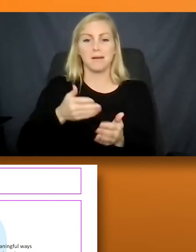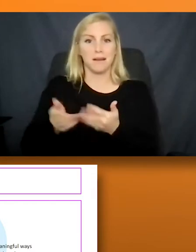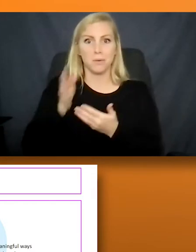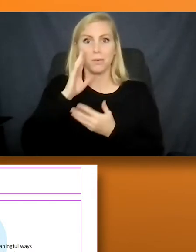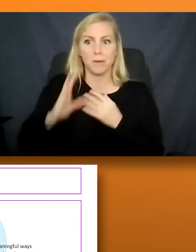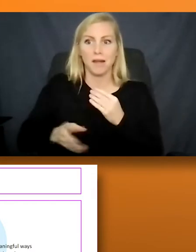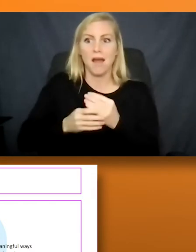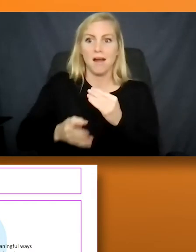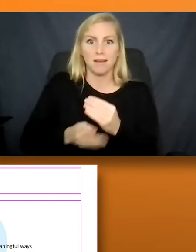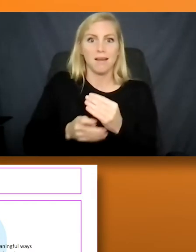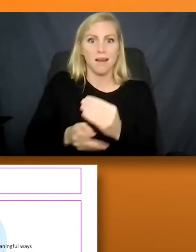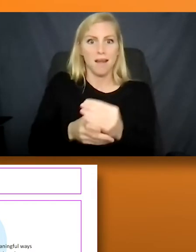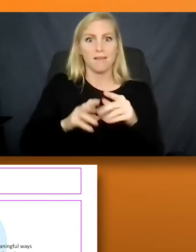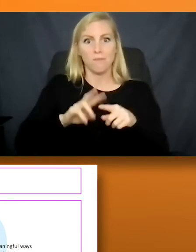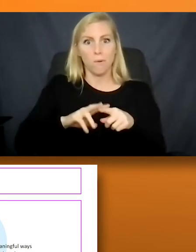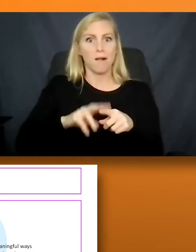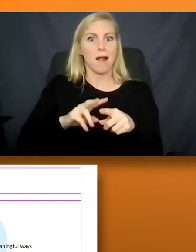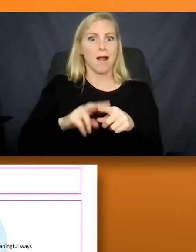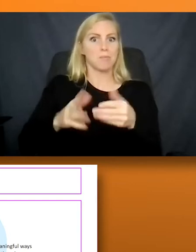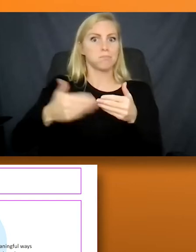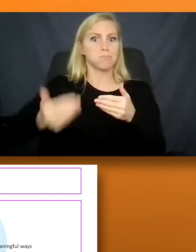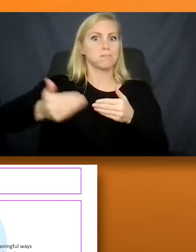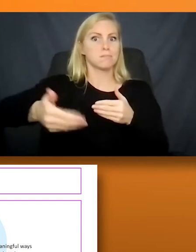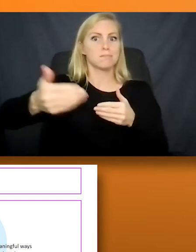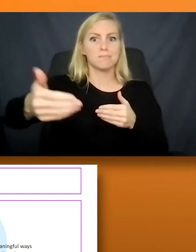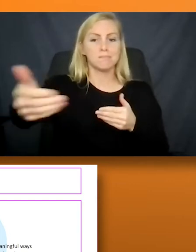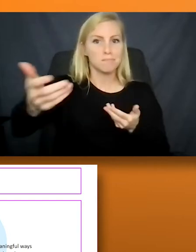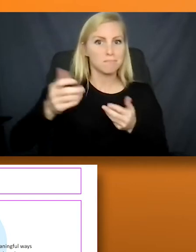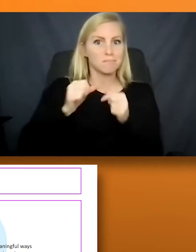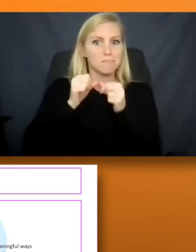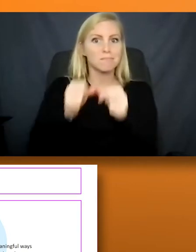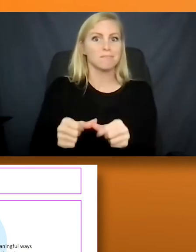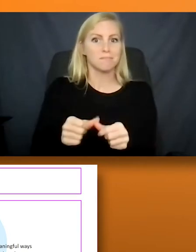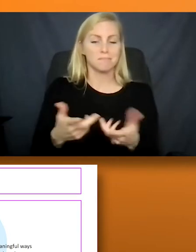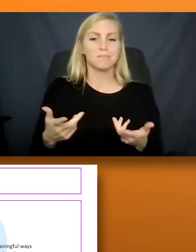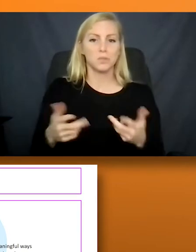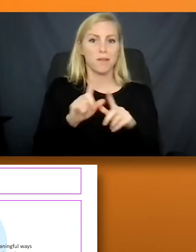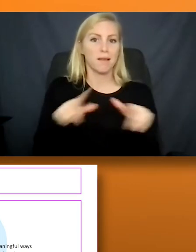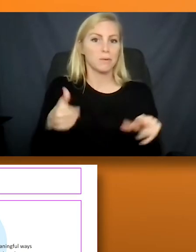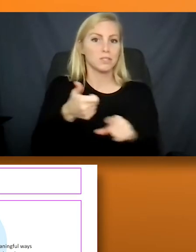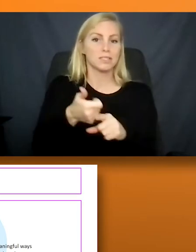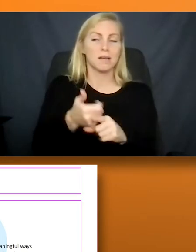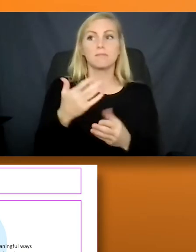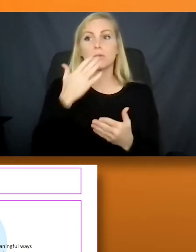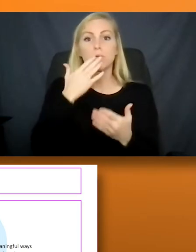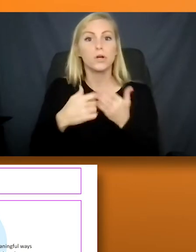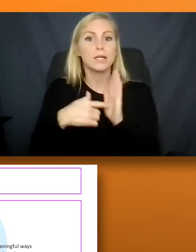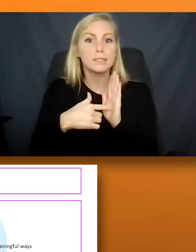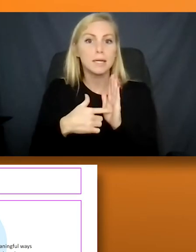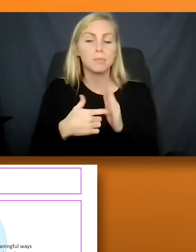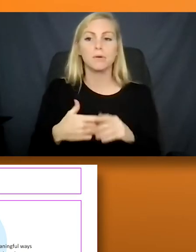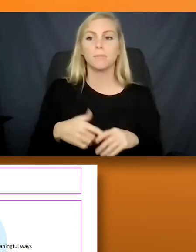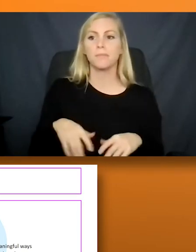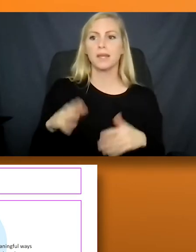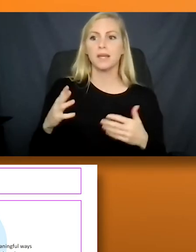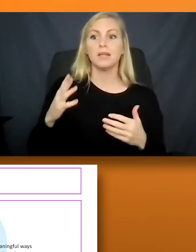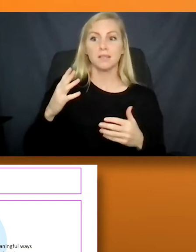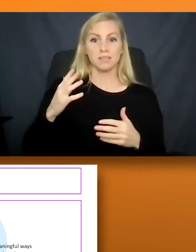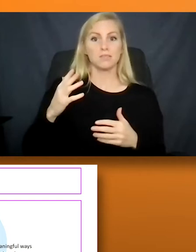So every year, we have different words added to American Sign Language and English. A good example, would be the word selfie